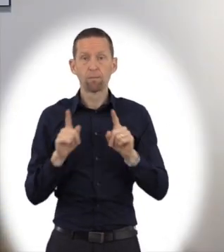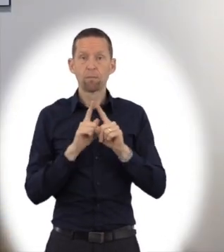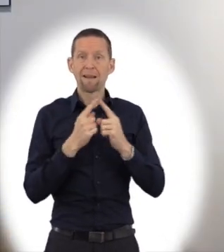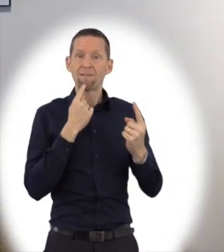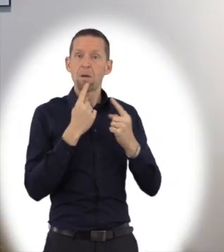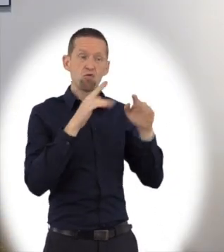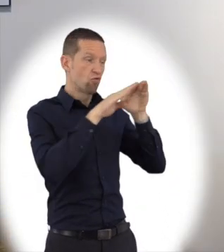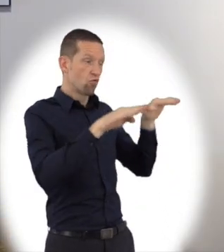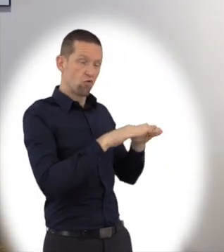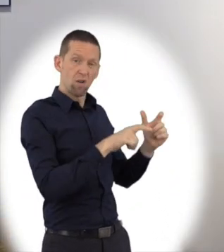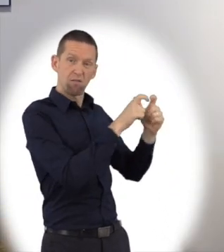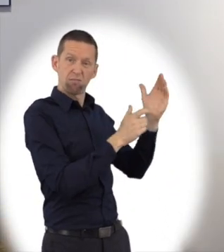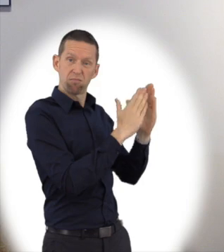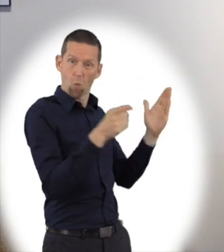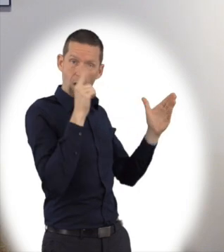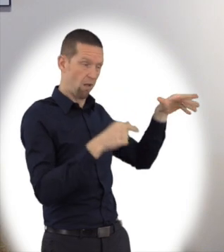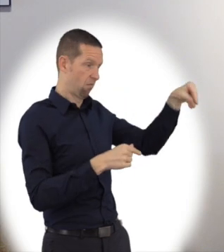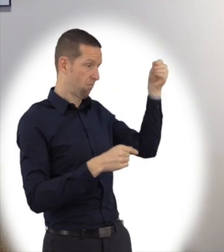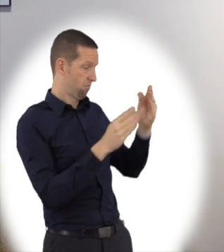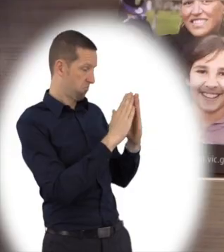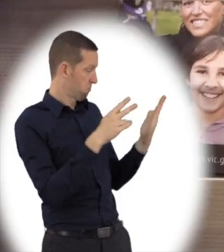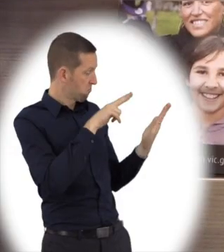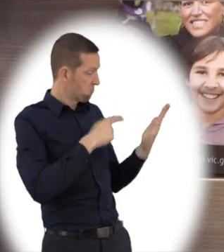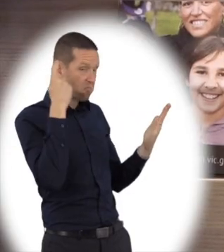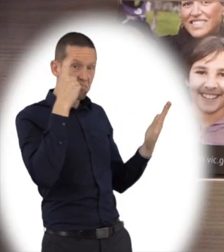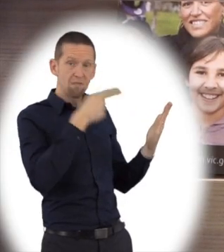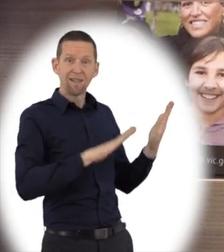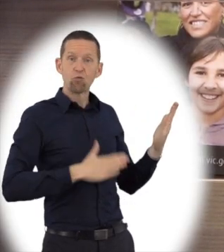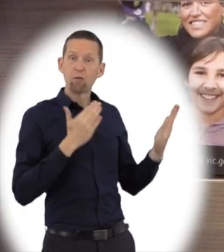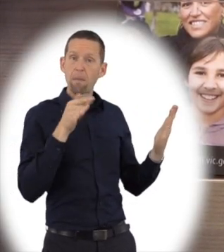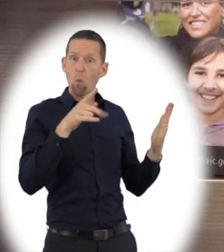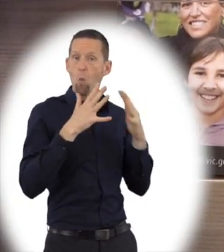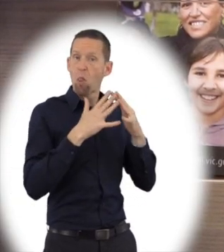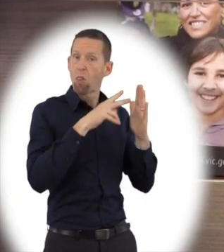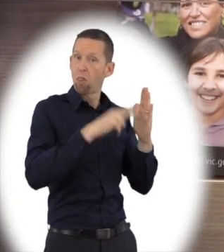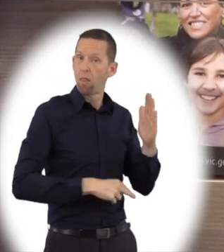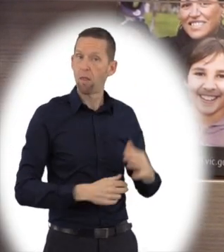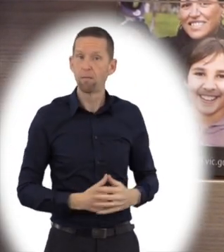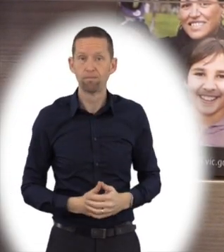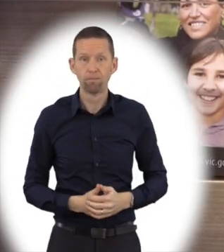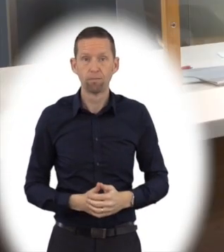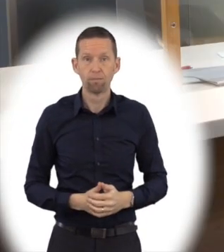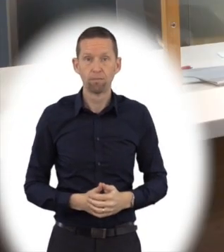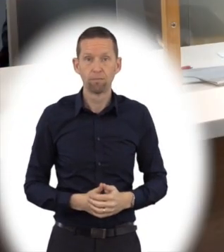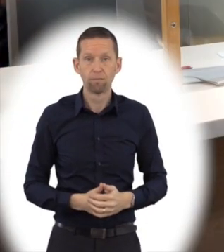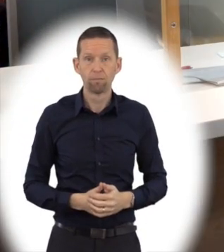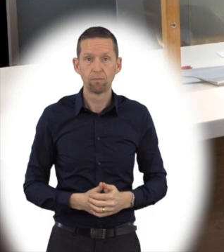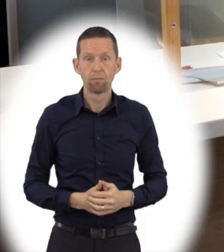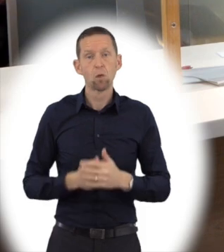an information stand containing brochures published by the Commission, which may be of assistance to you.